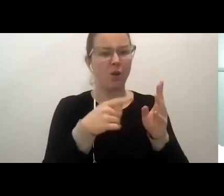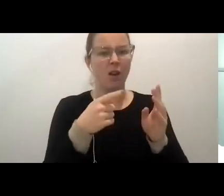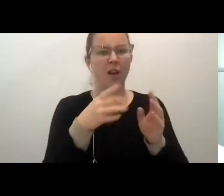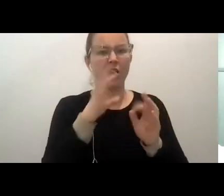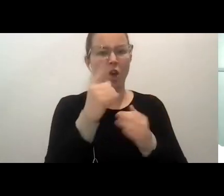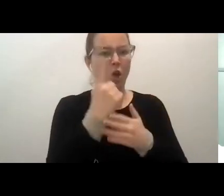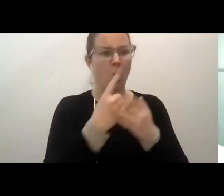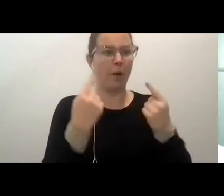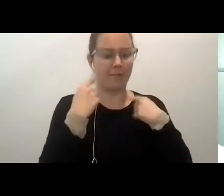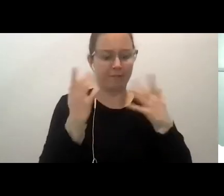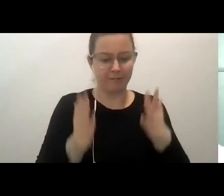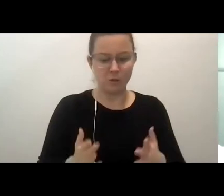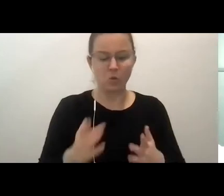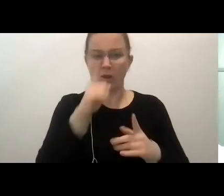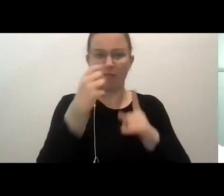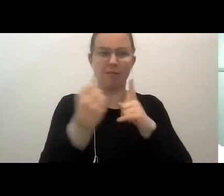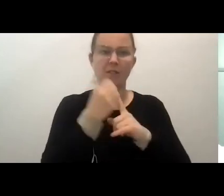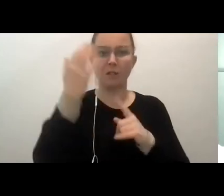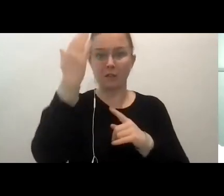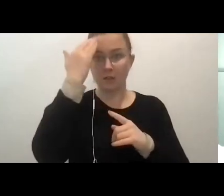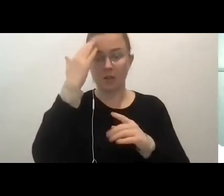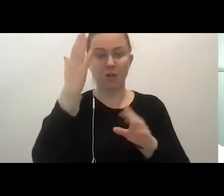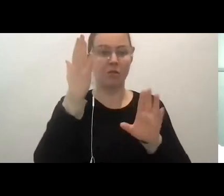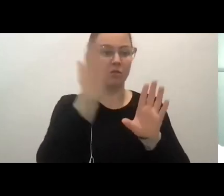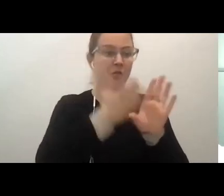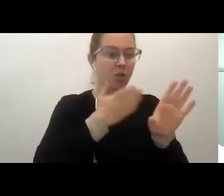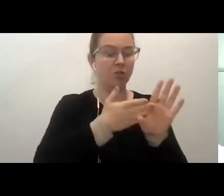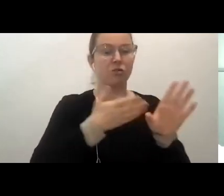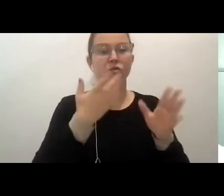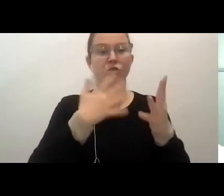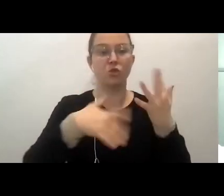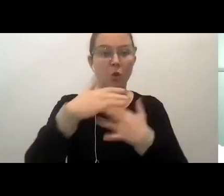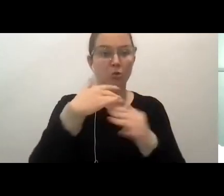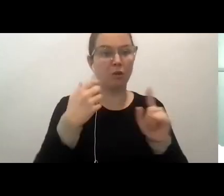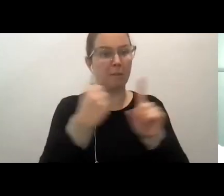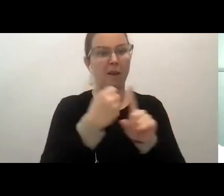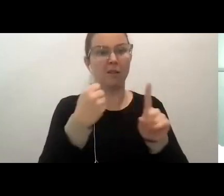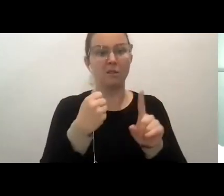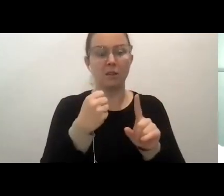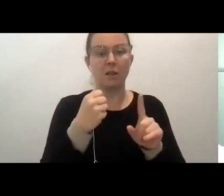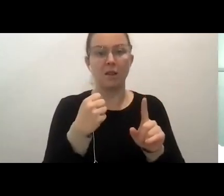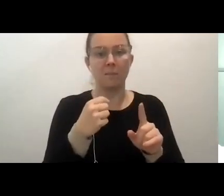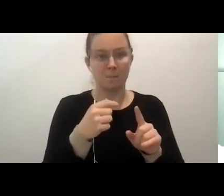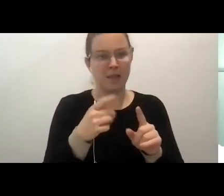They involve psychological, emotional, and social impacts that also need to be addressed.